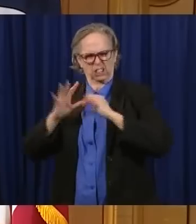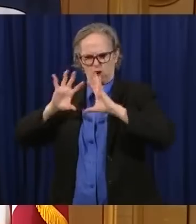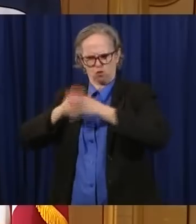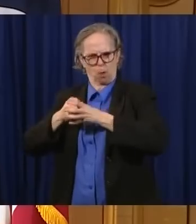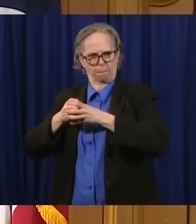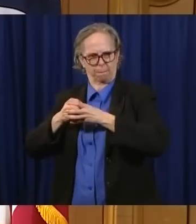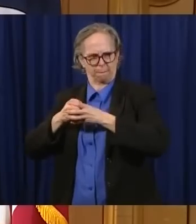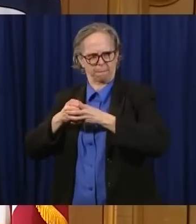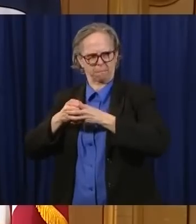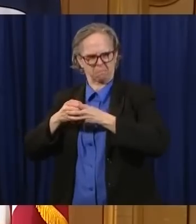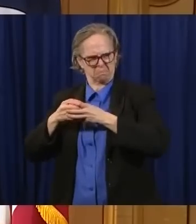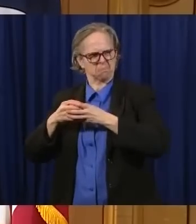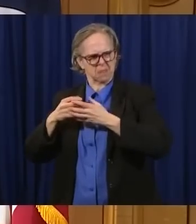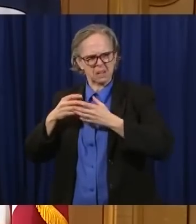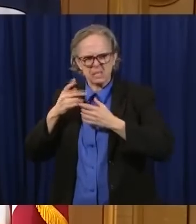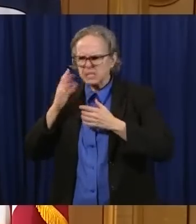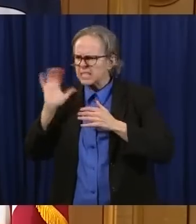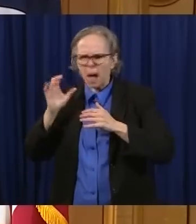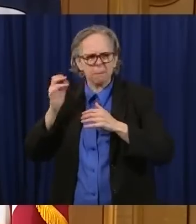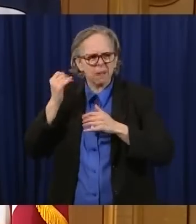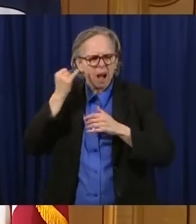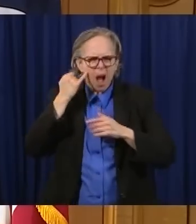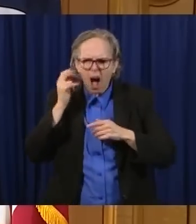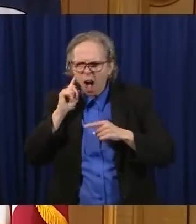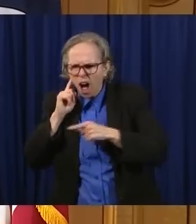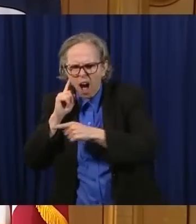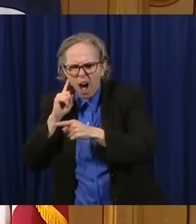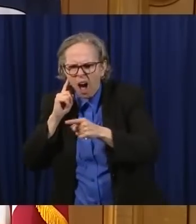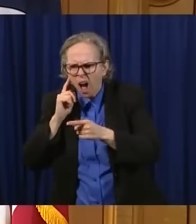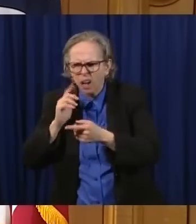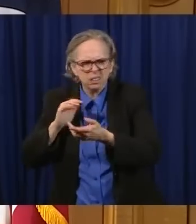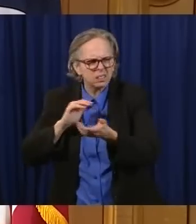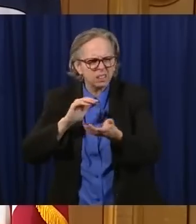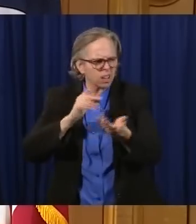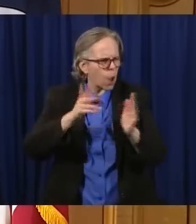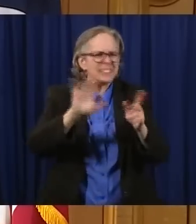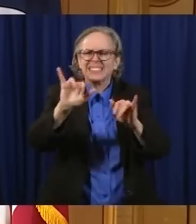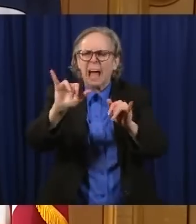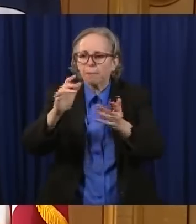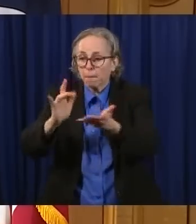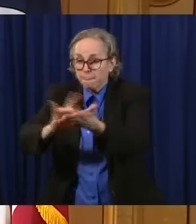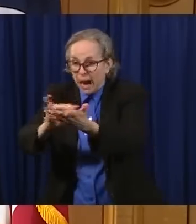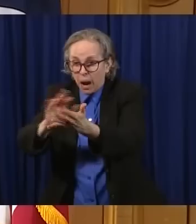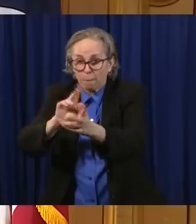ECONOMIC ADVISERS. JUST AS I LOOKED TO THE MEDICAL